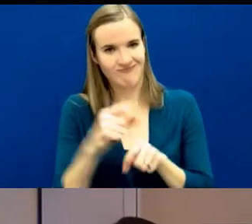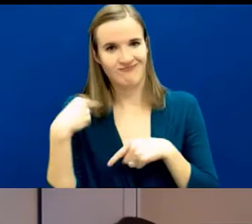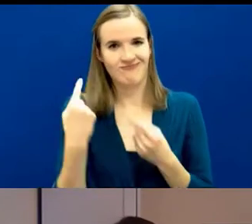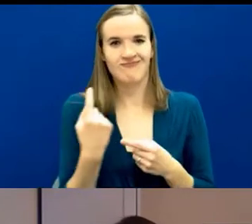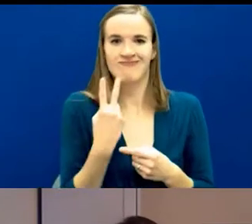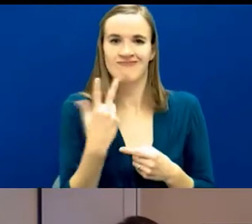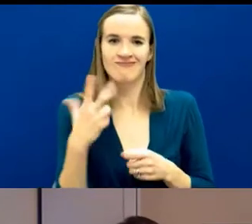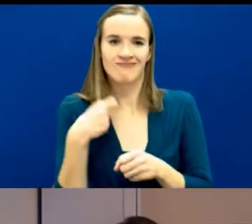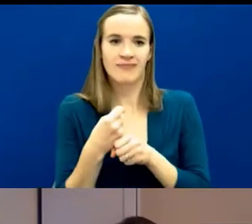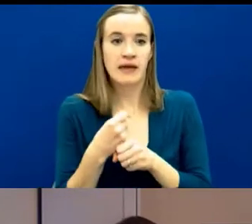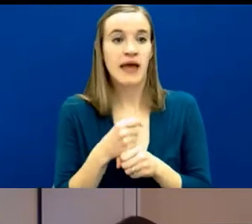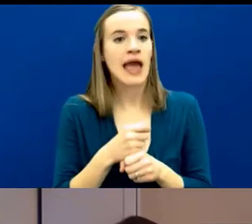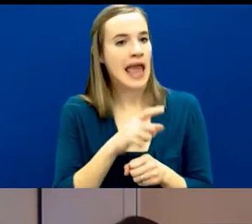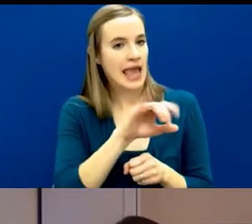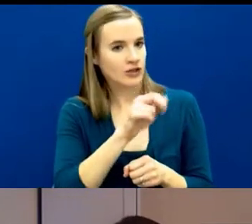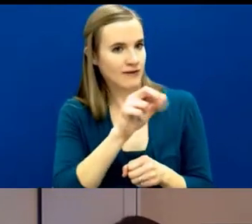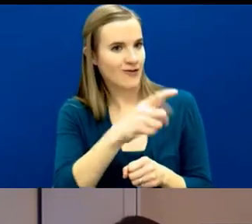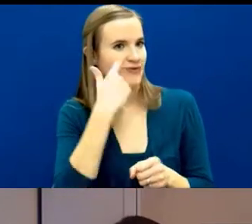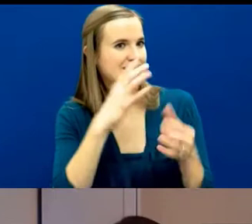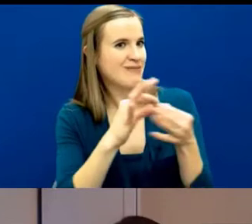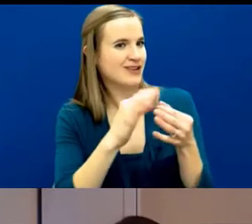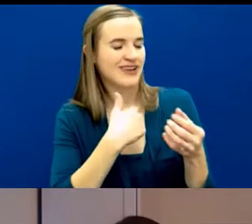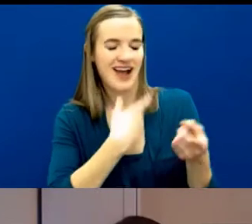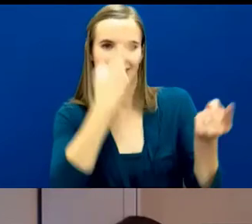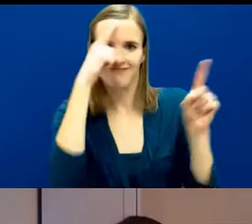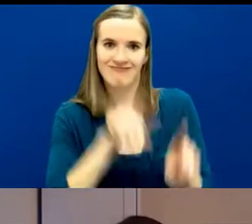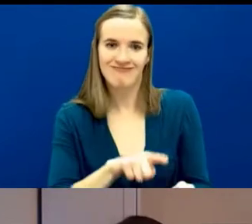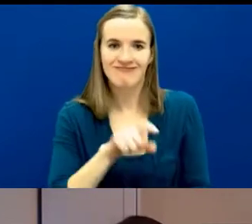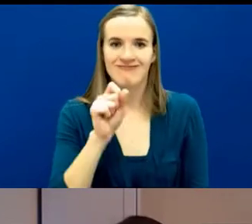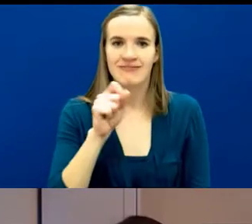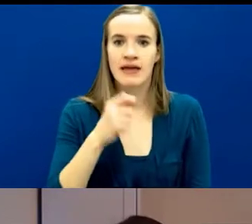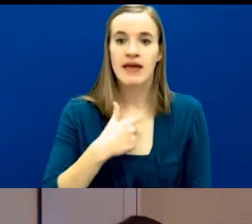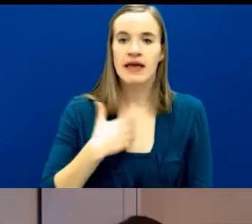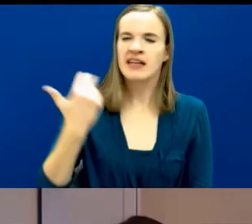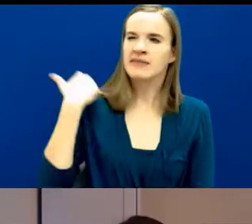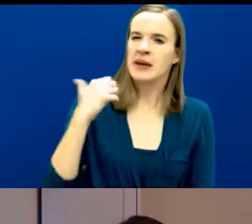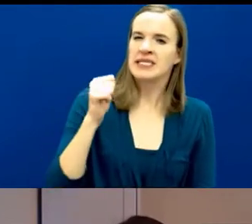Jennifer said, because I did a project about 10 or so years ago at a Assistive